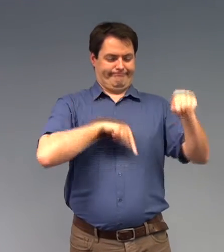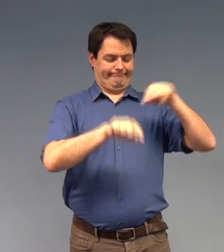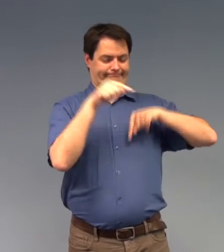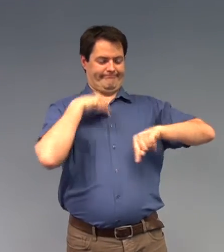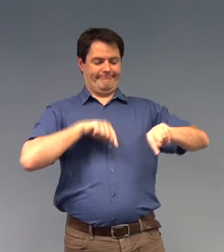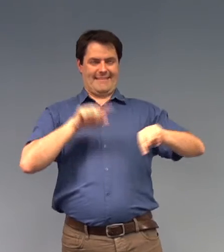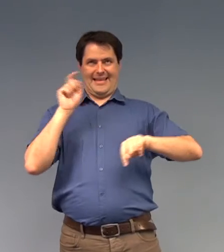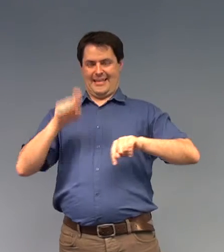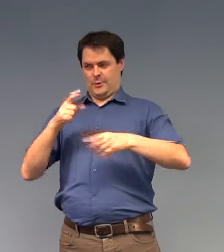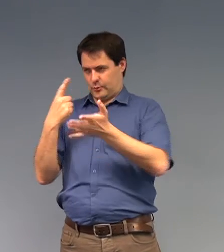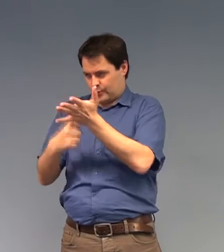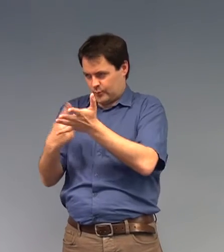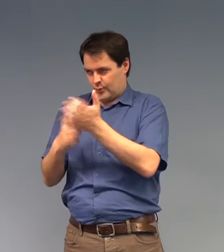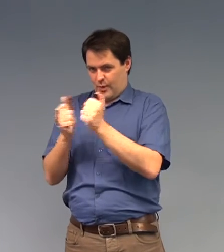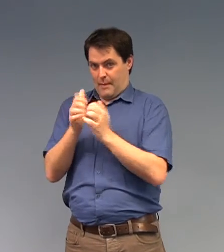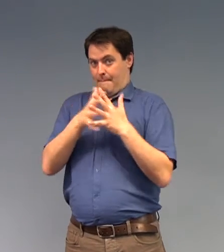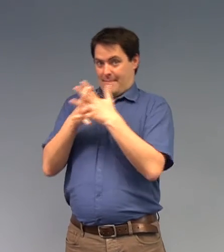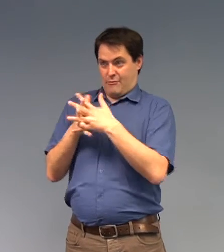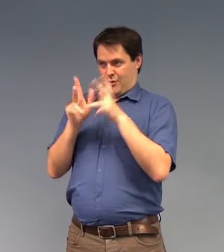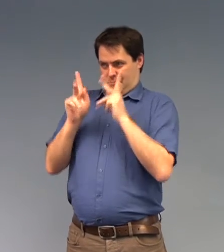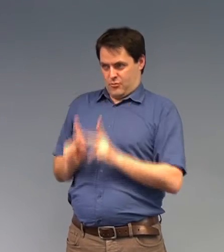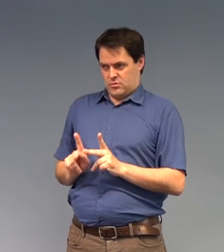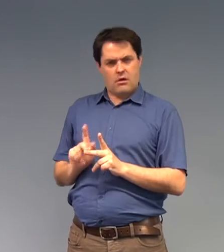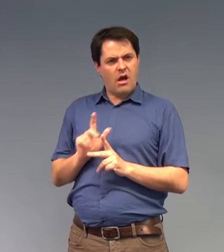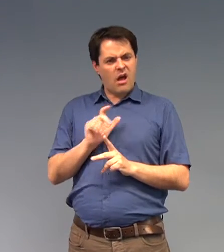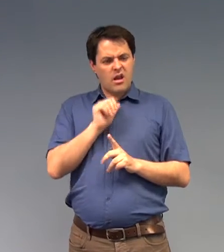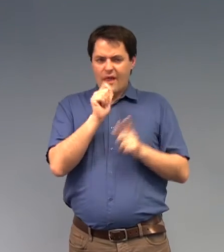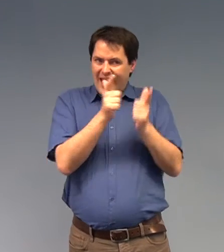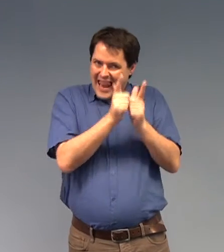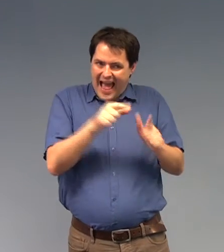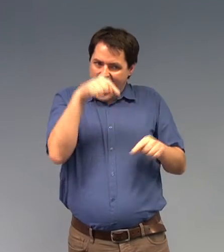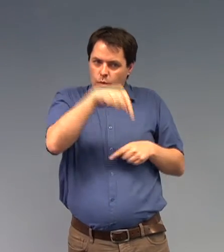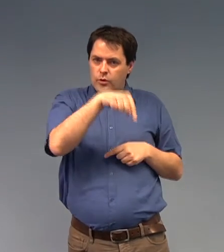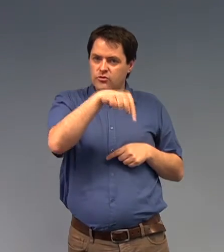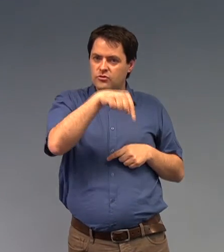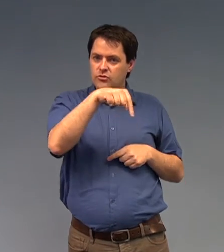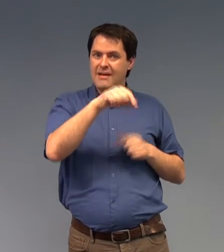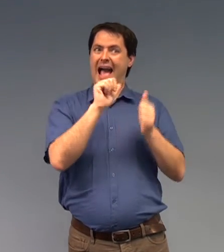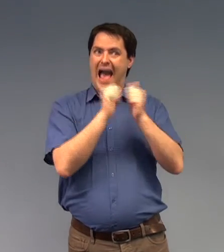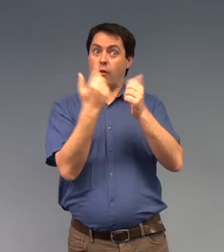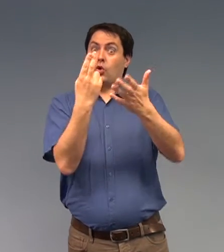And I realized that I needed to stop that interaction, talk to an American person,